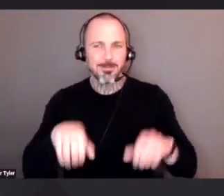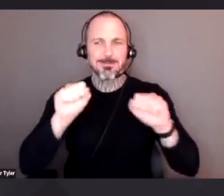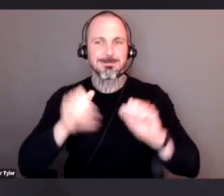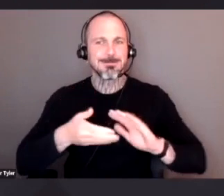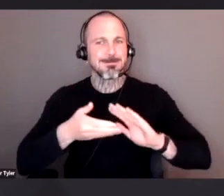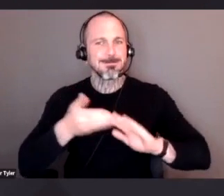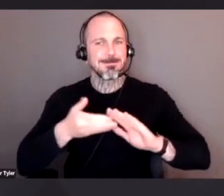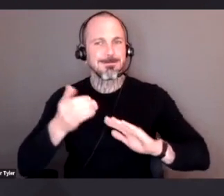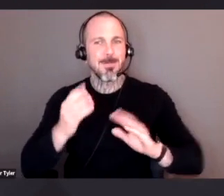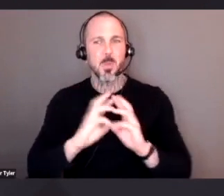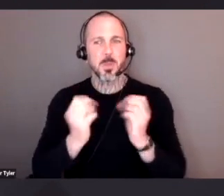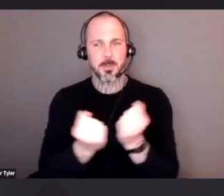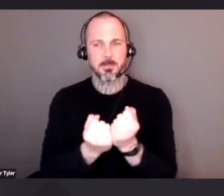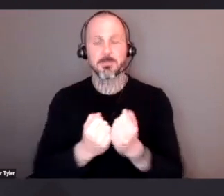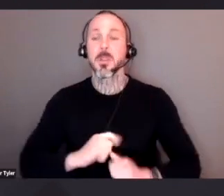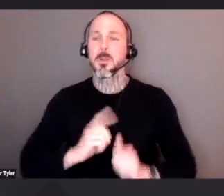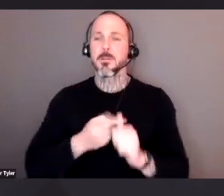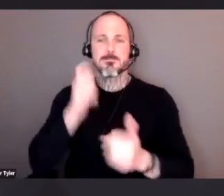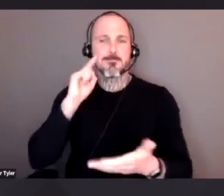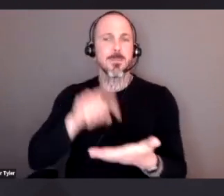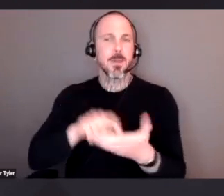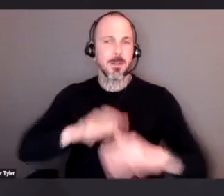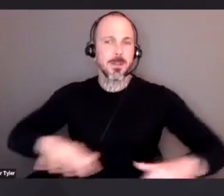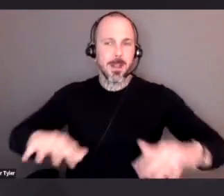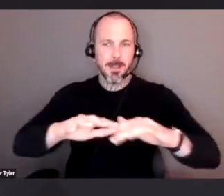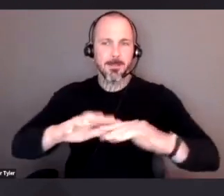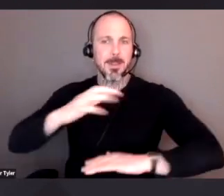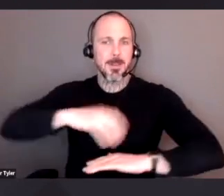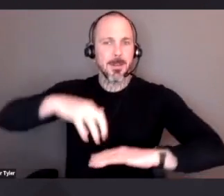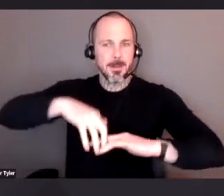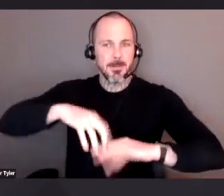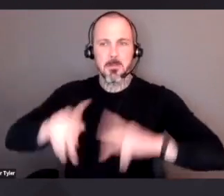I do this to reaffirm my commitment and responsibility to improving relationships